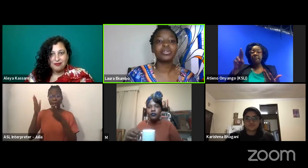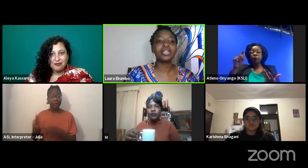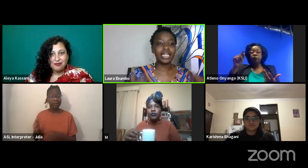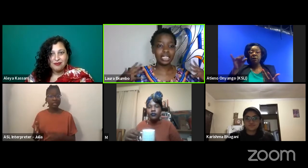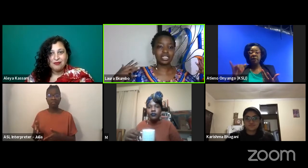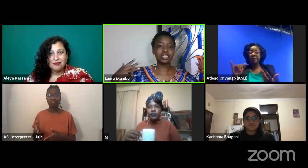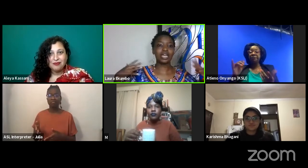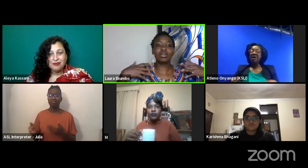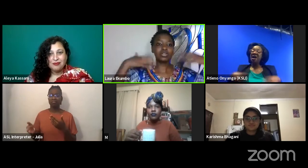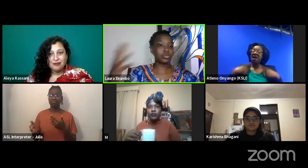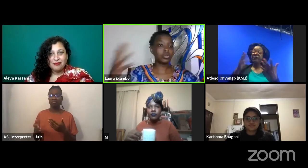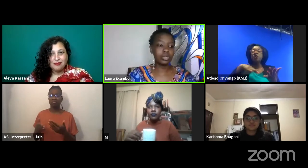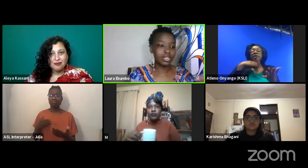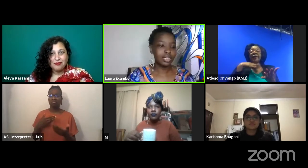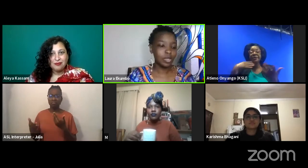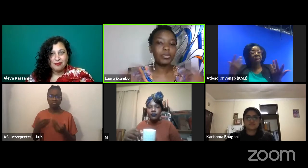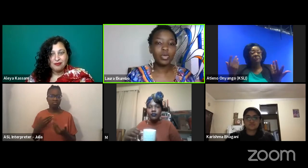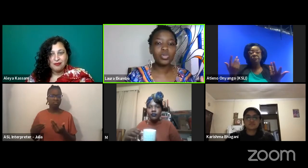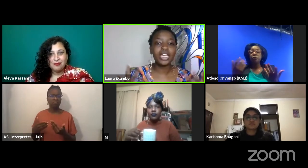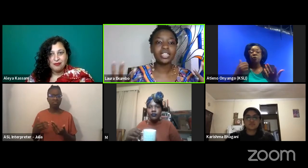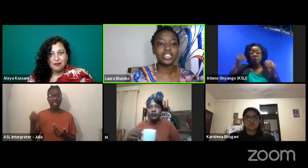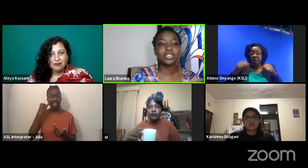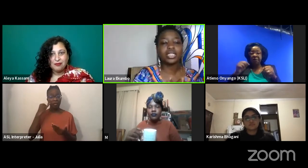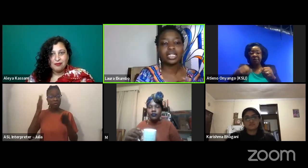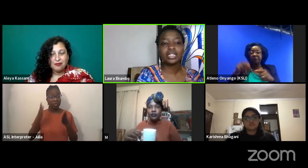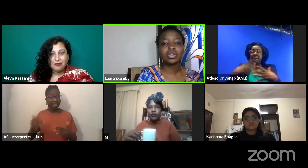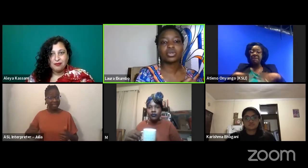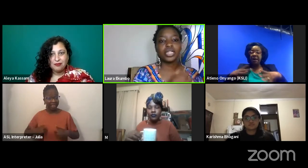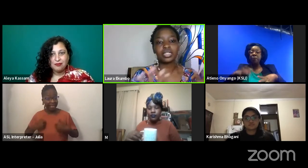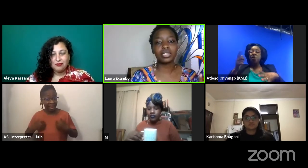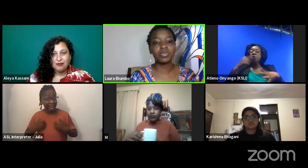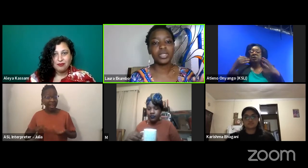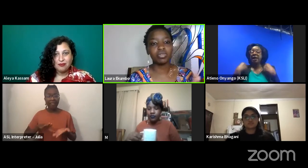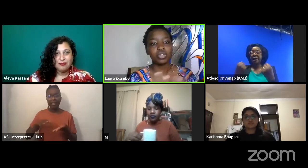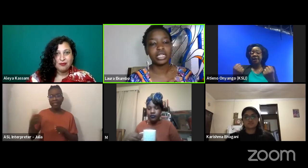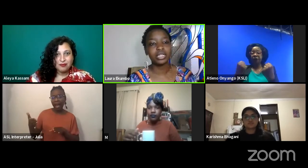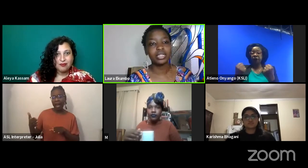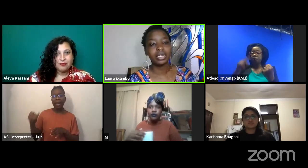We ululating to the people whose energies, we need to create this piece of work